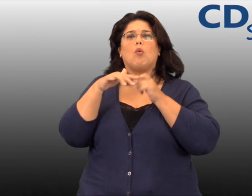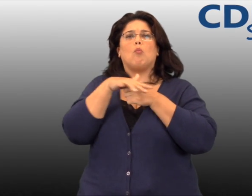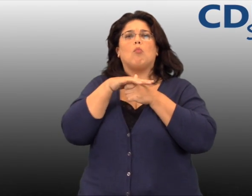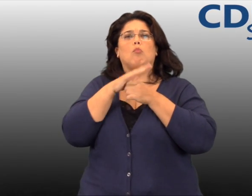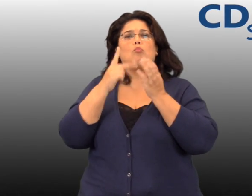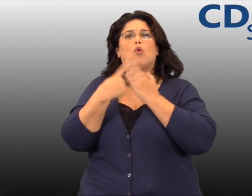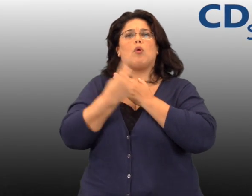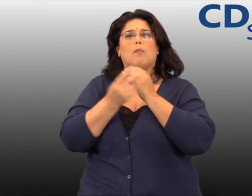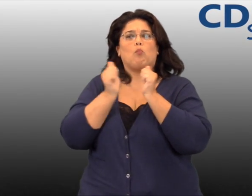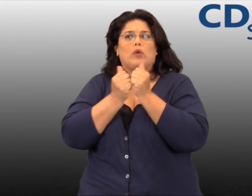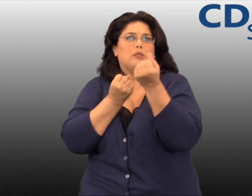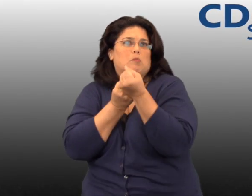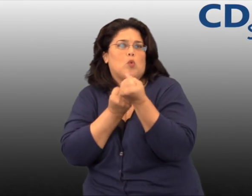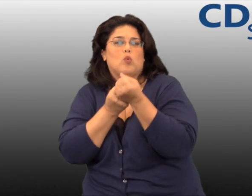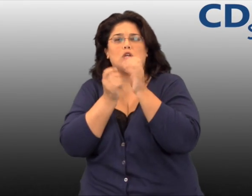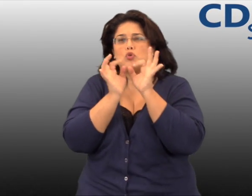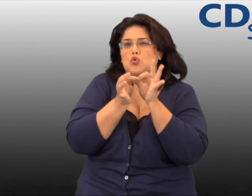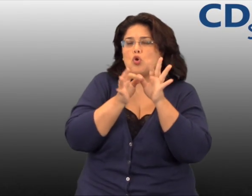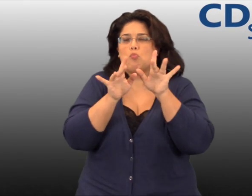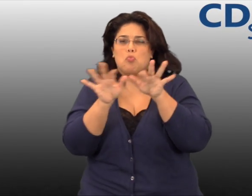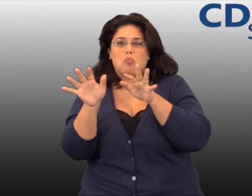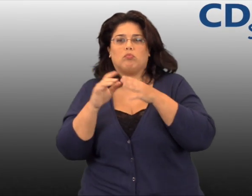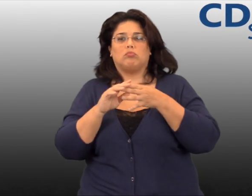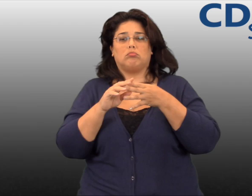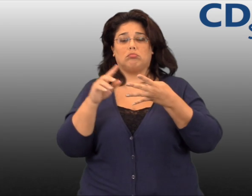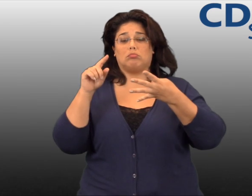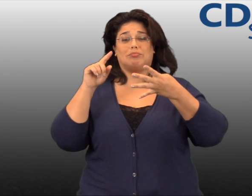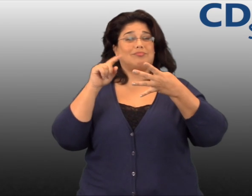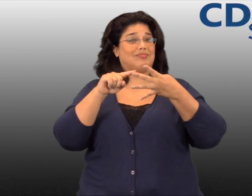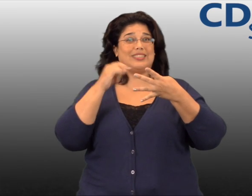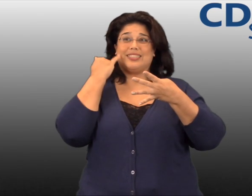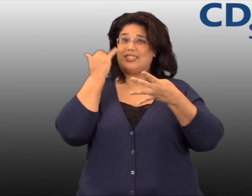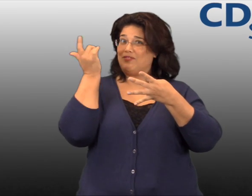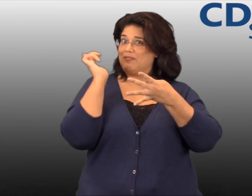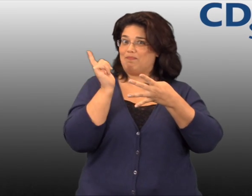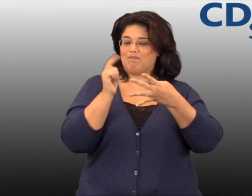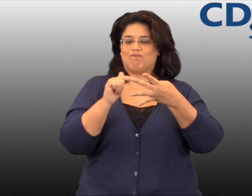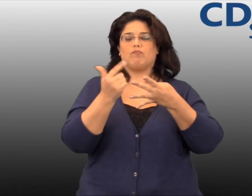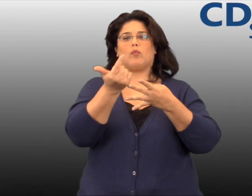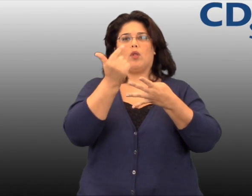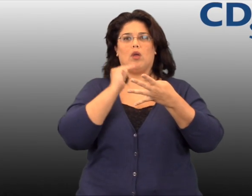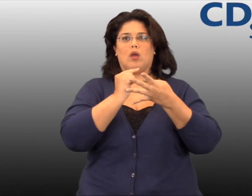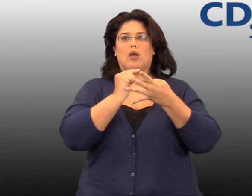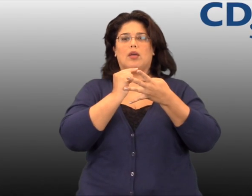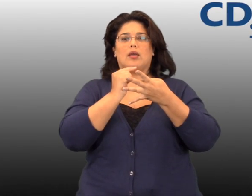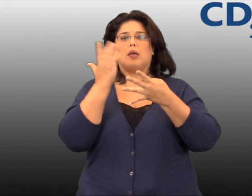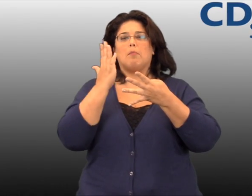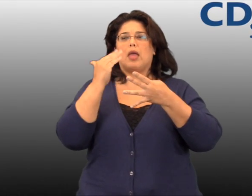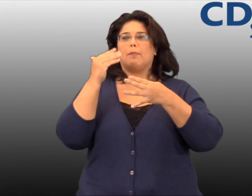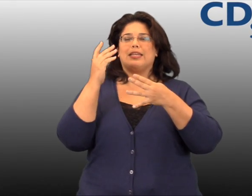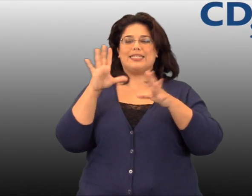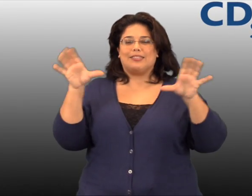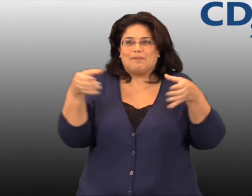that has additional support like interpreters etc. If that is not effective, they move on